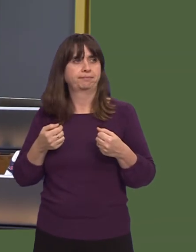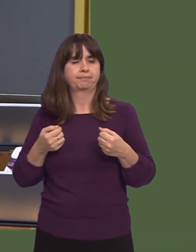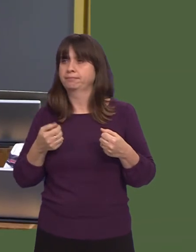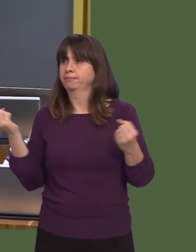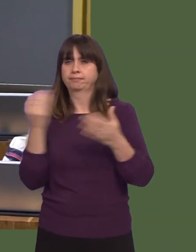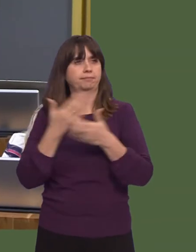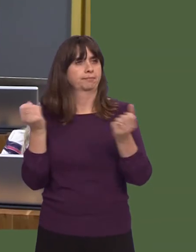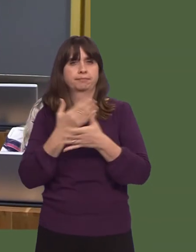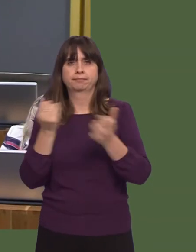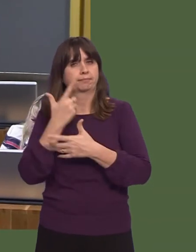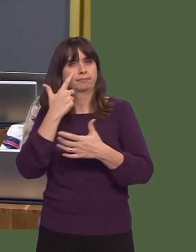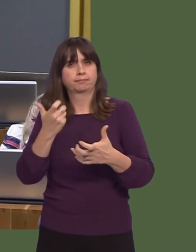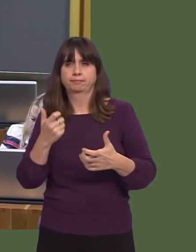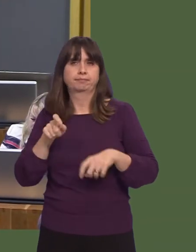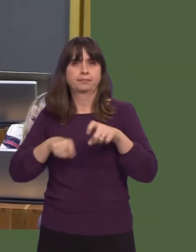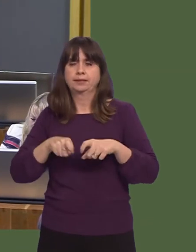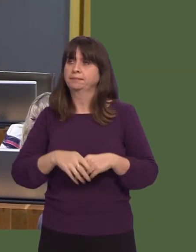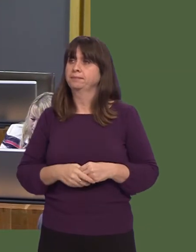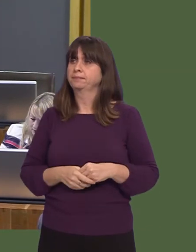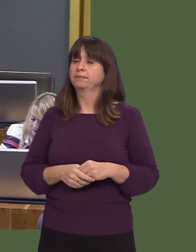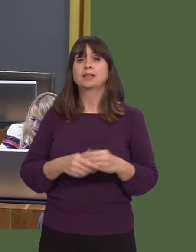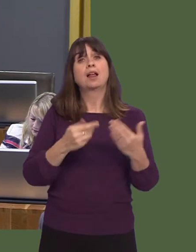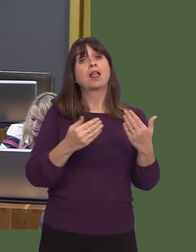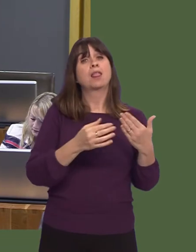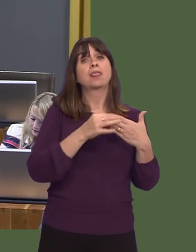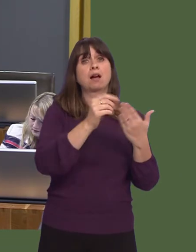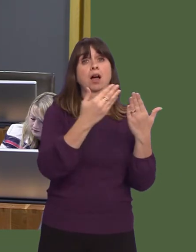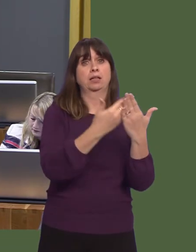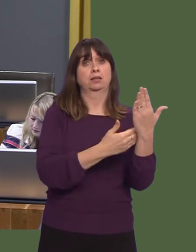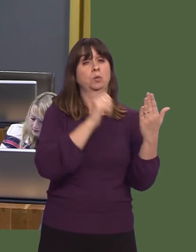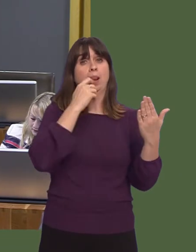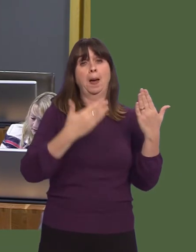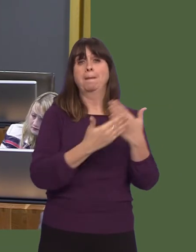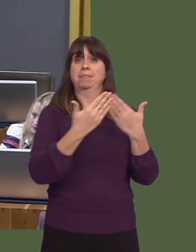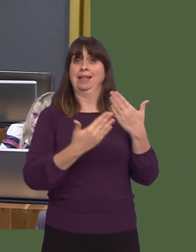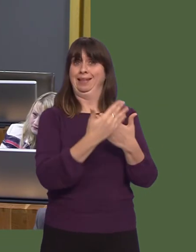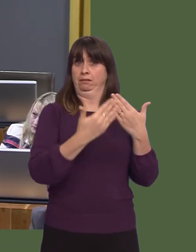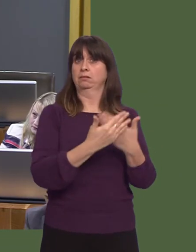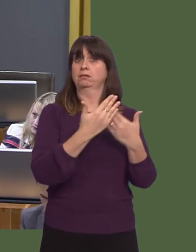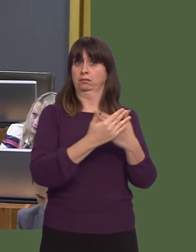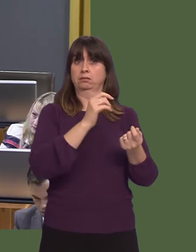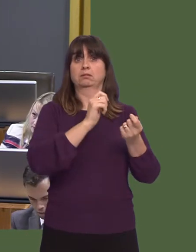of the updating of the guidance that will take place, then as part of that guidance